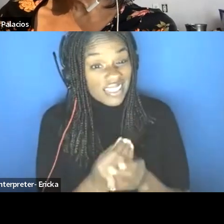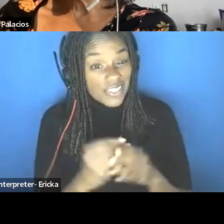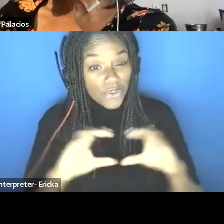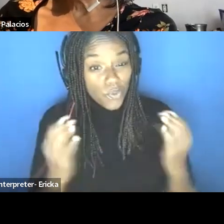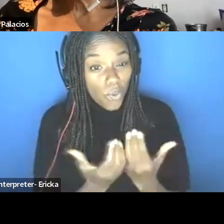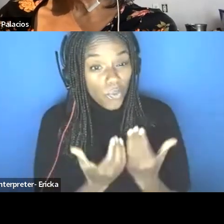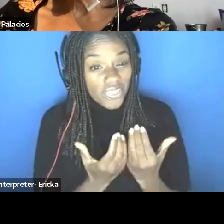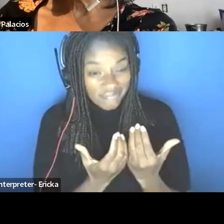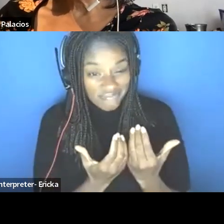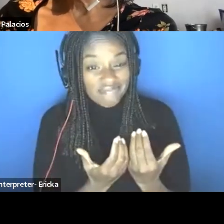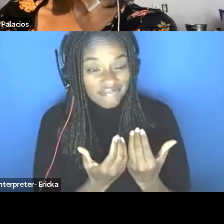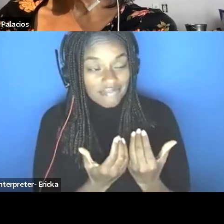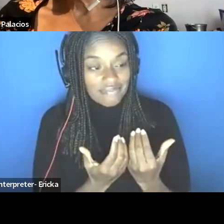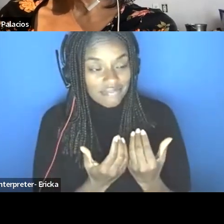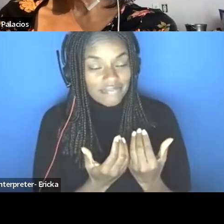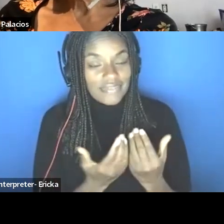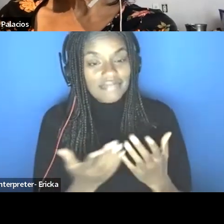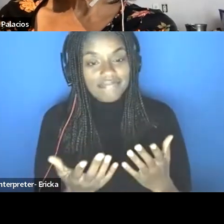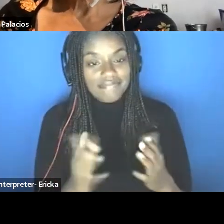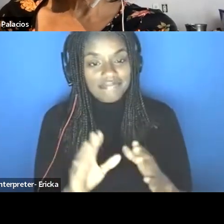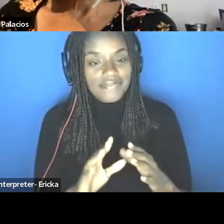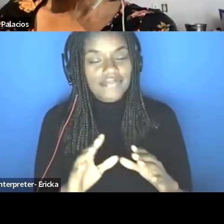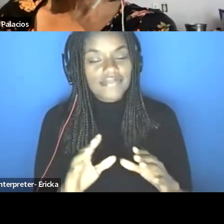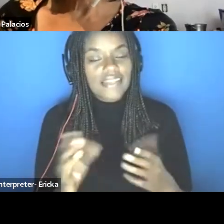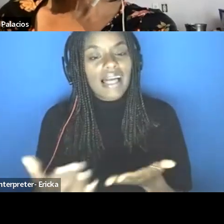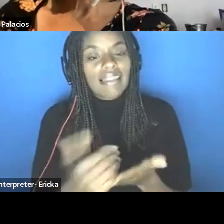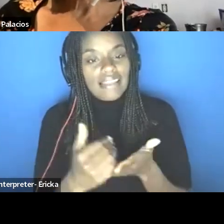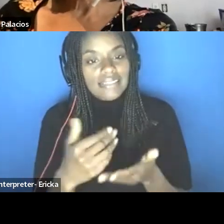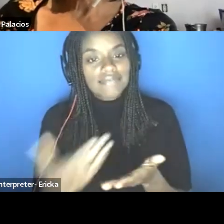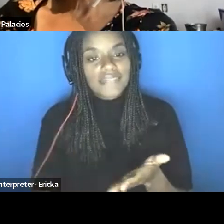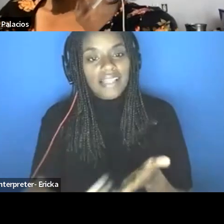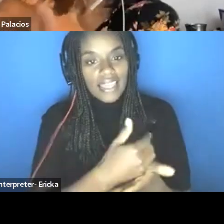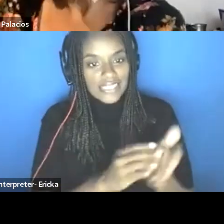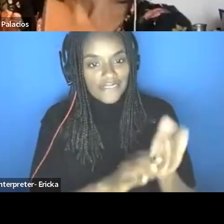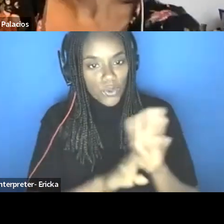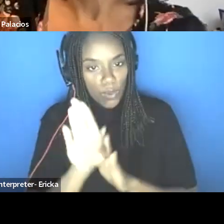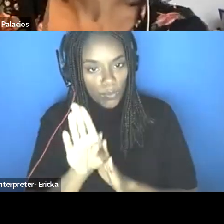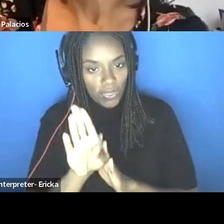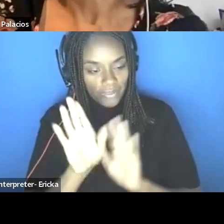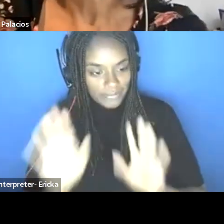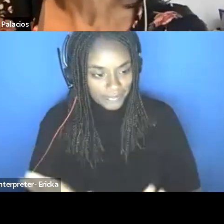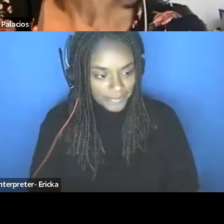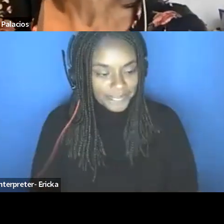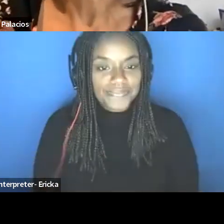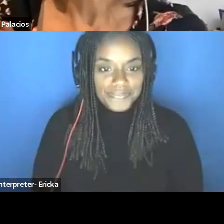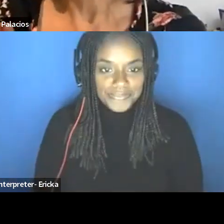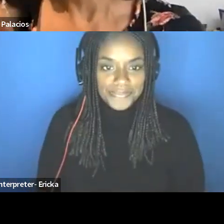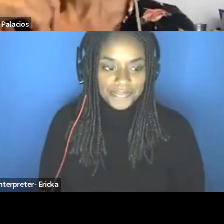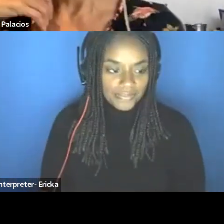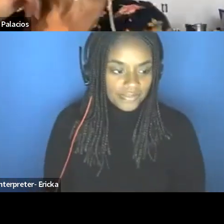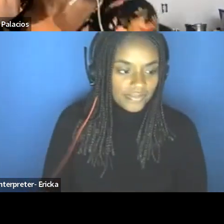It's collective growth at its best. Anybody have any other thoughts on that?